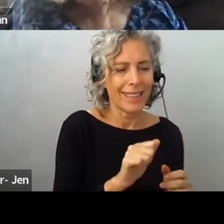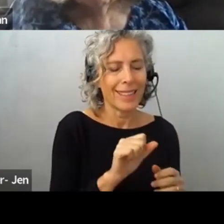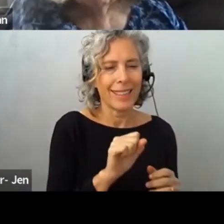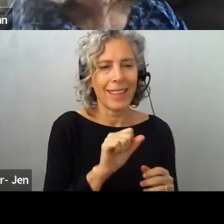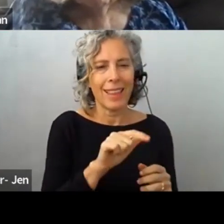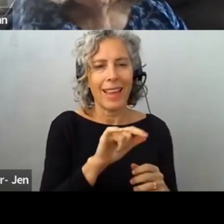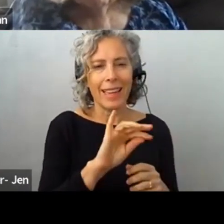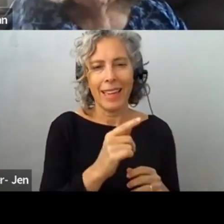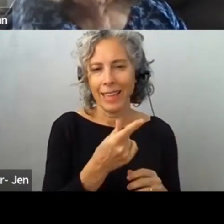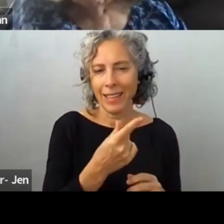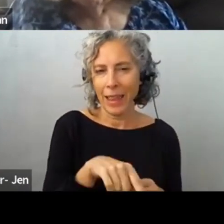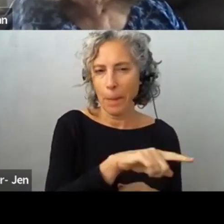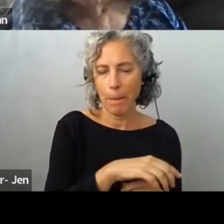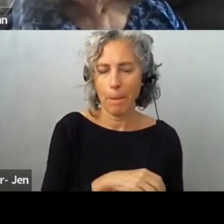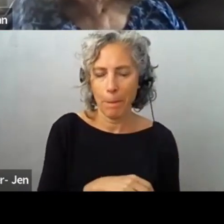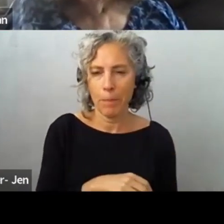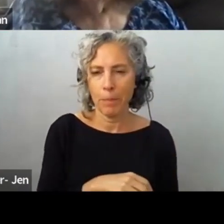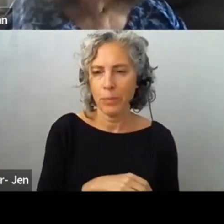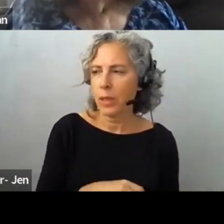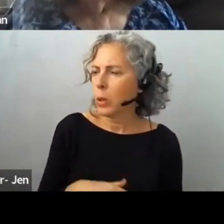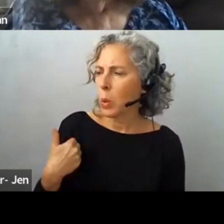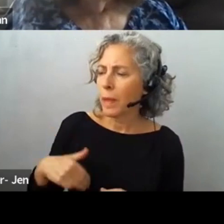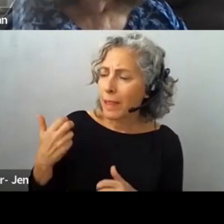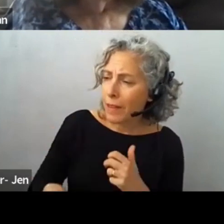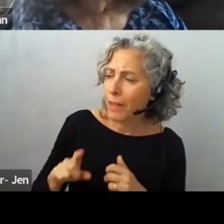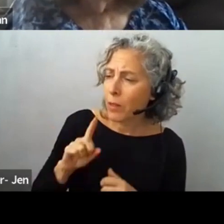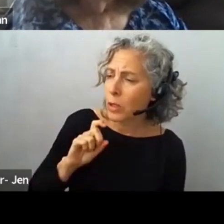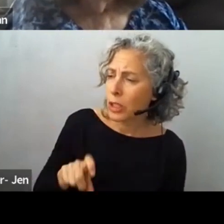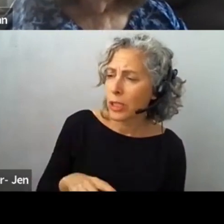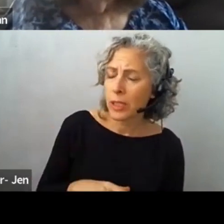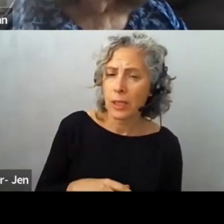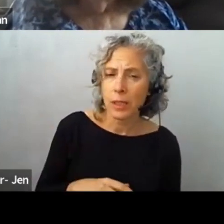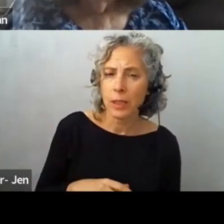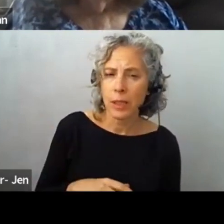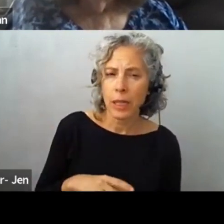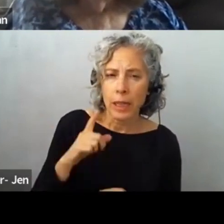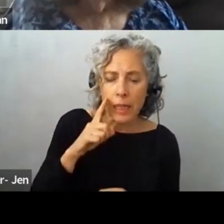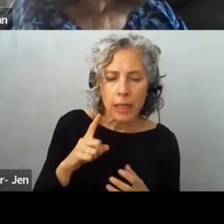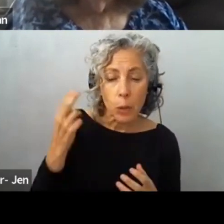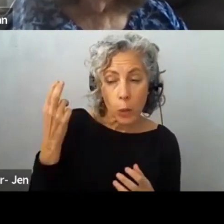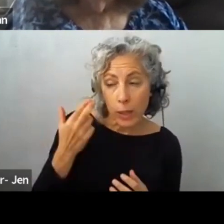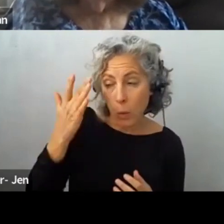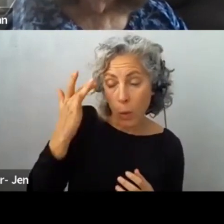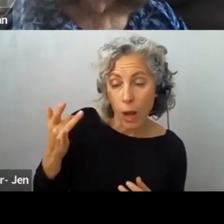that is that is a toughy. Um, I do think that I think the reason why there's so much abuse is